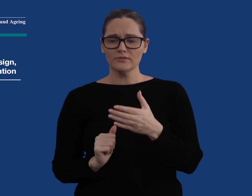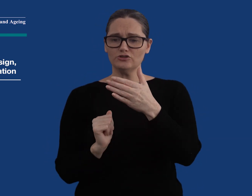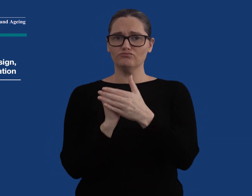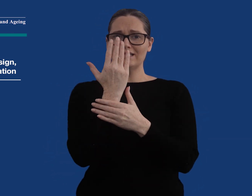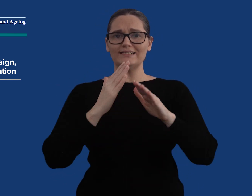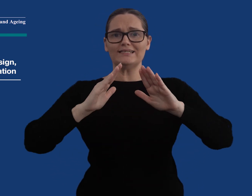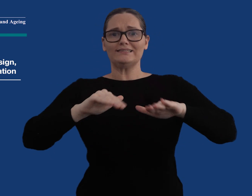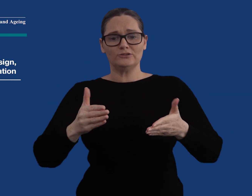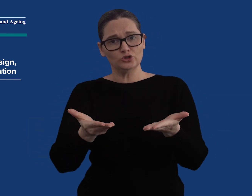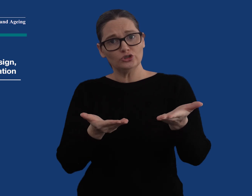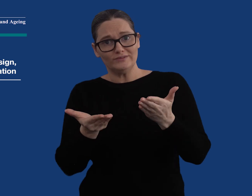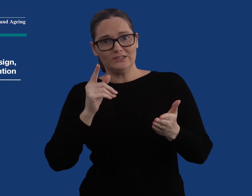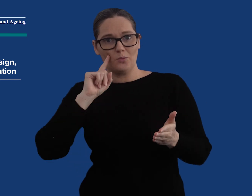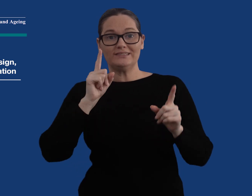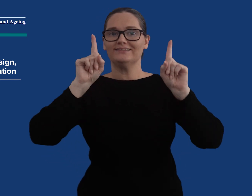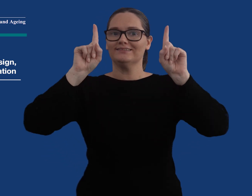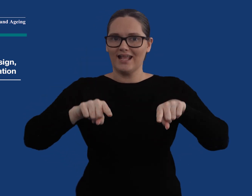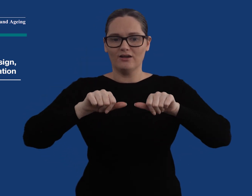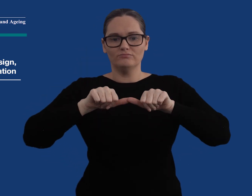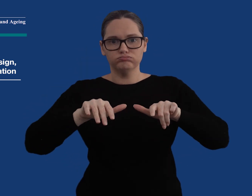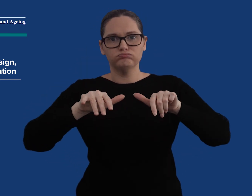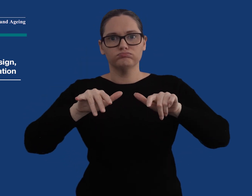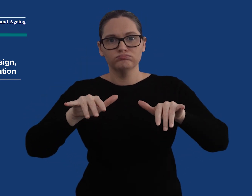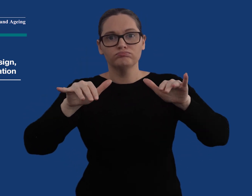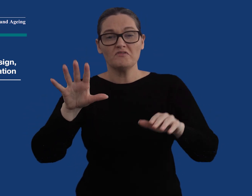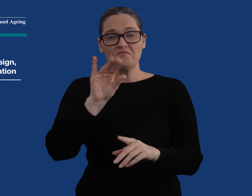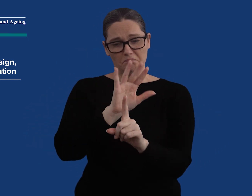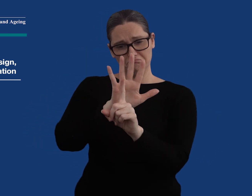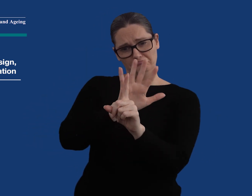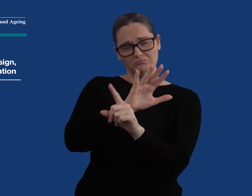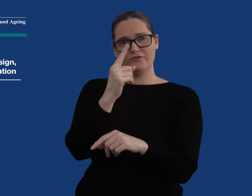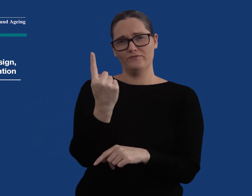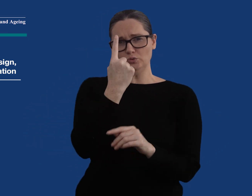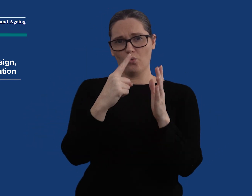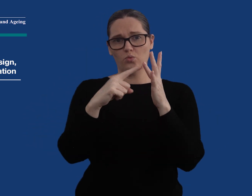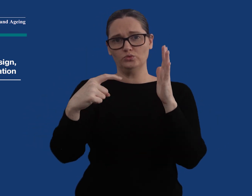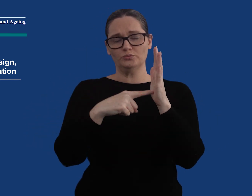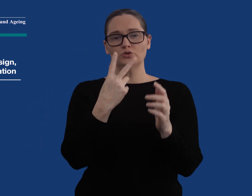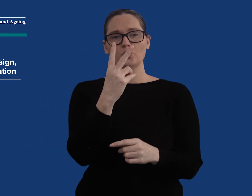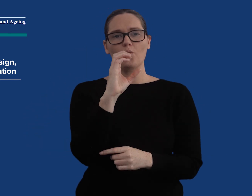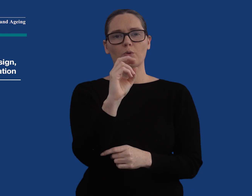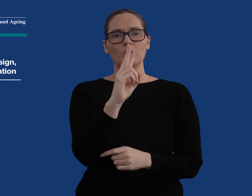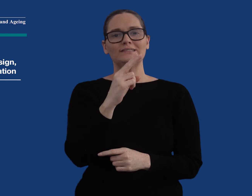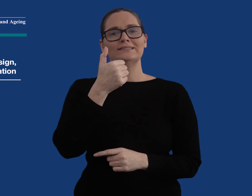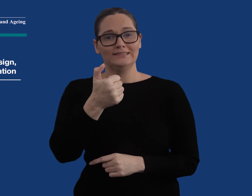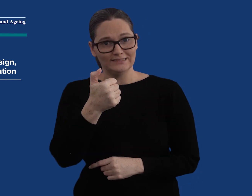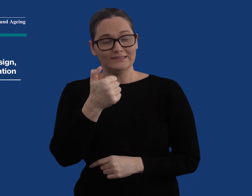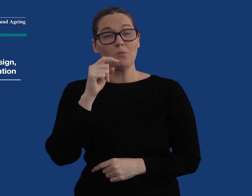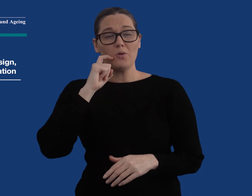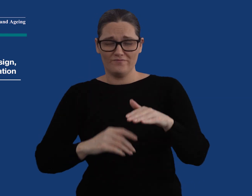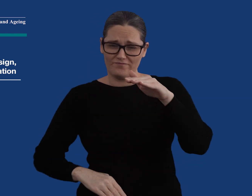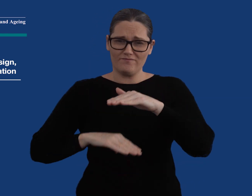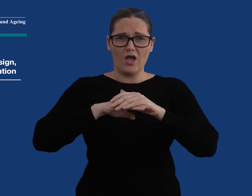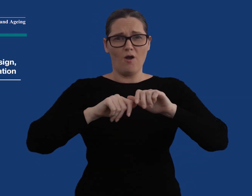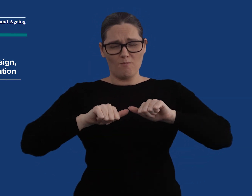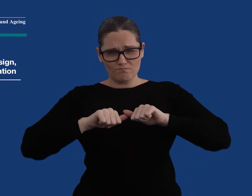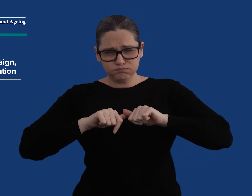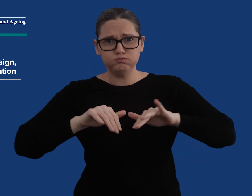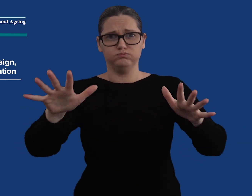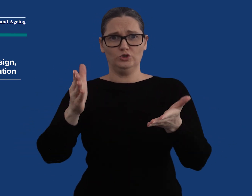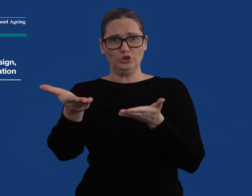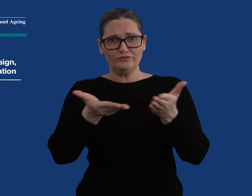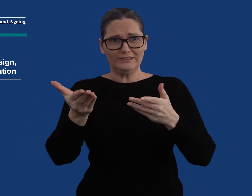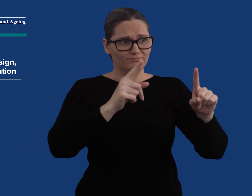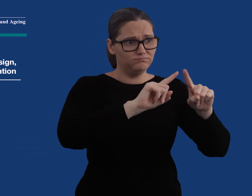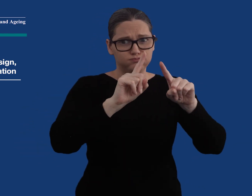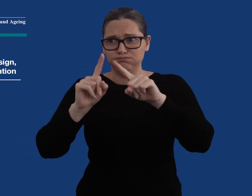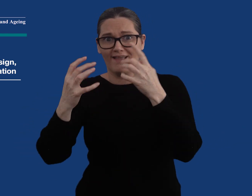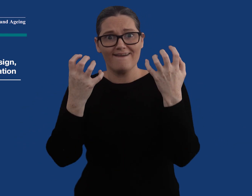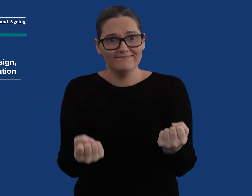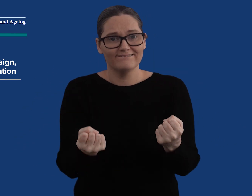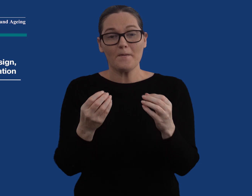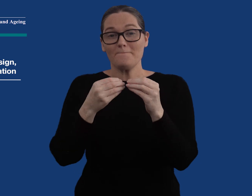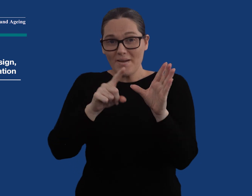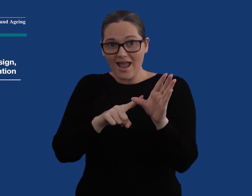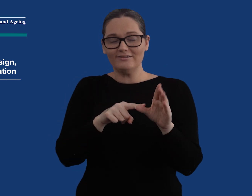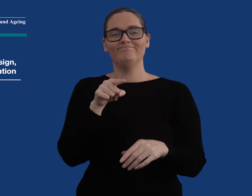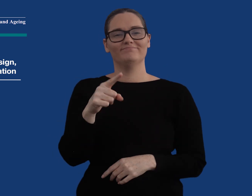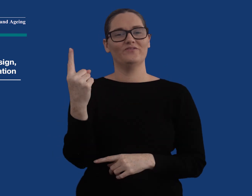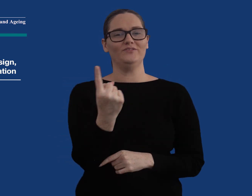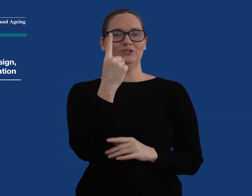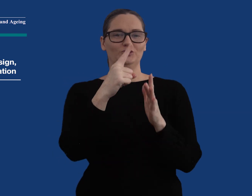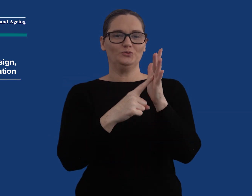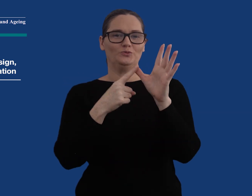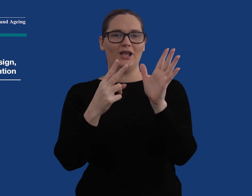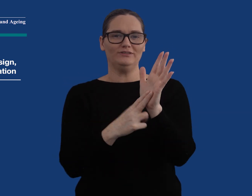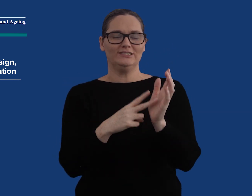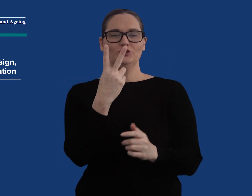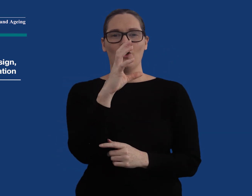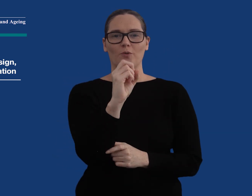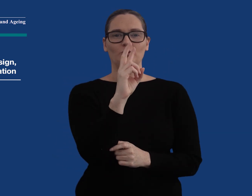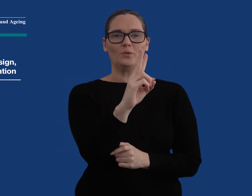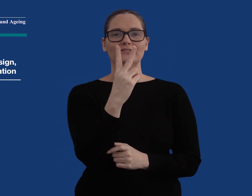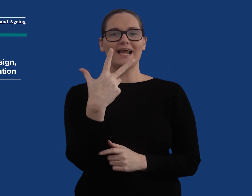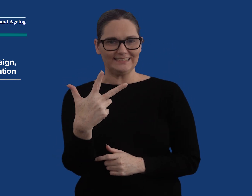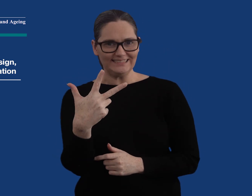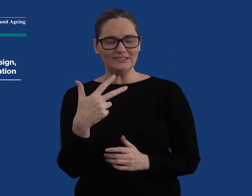Thriving Kids will commence rollout of services no later than 1 October 2026, with full roll out of services by 1 January 2028.